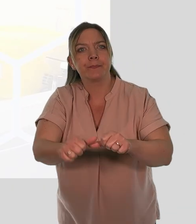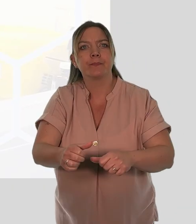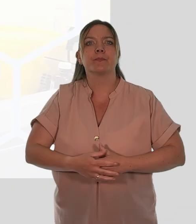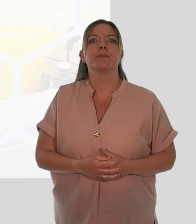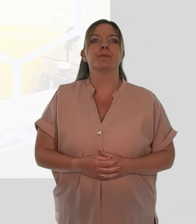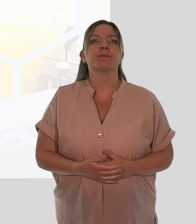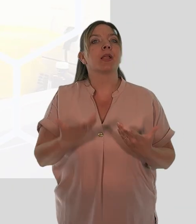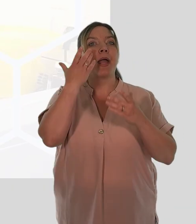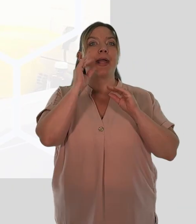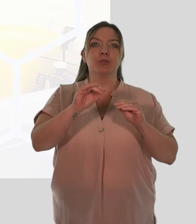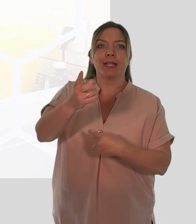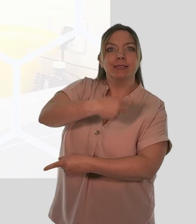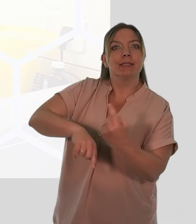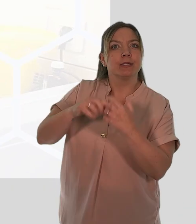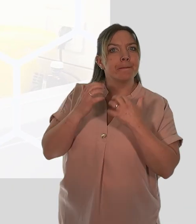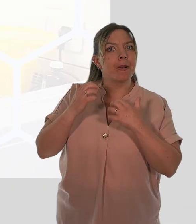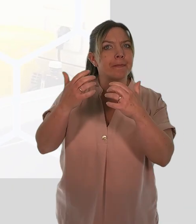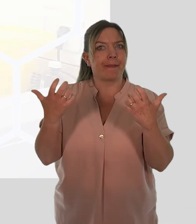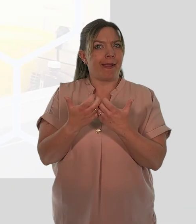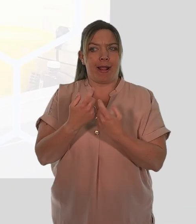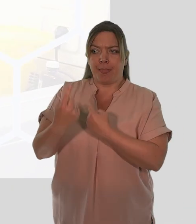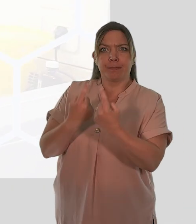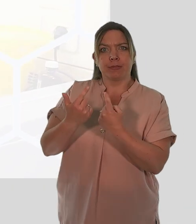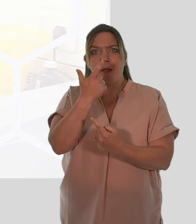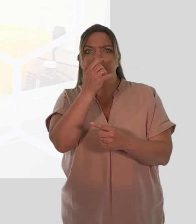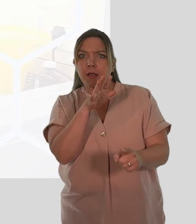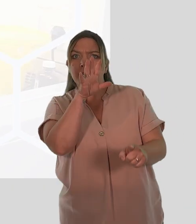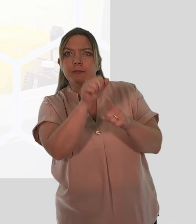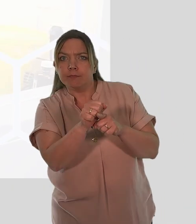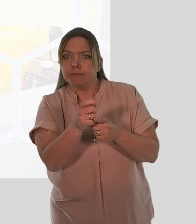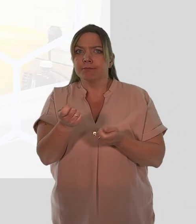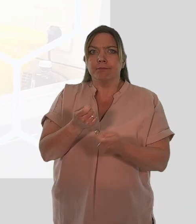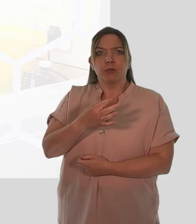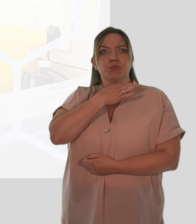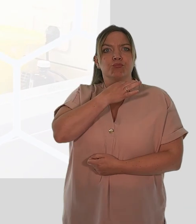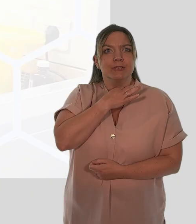and consideration must be given to the use and reimbursement of genotype testing.